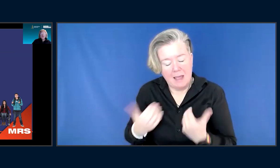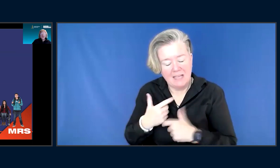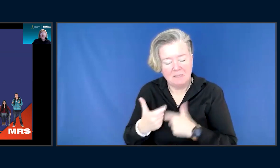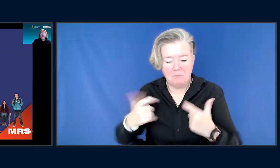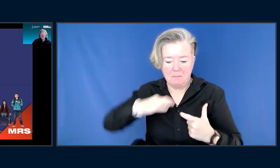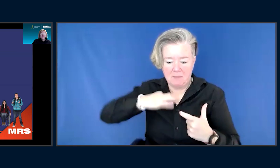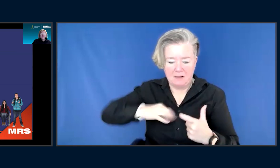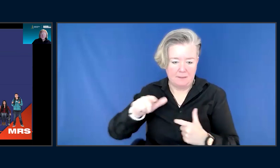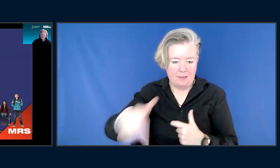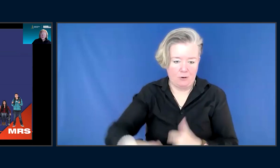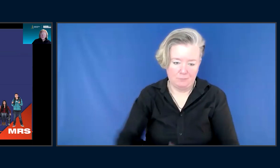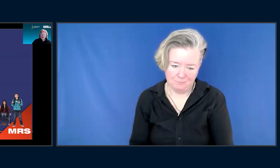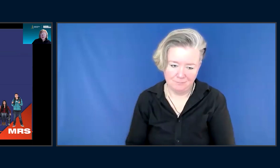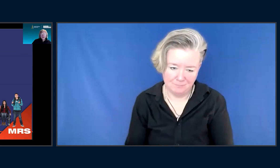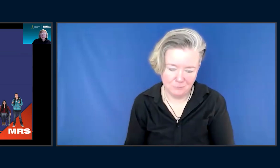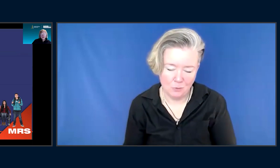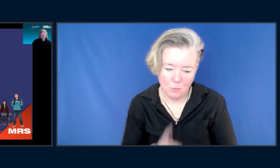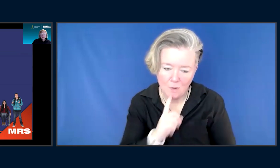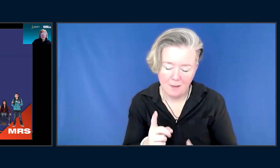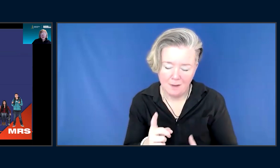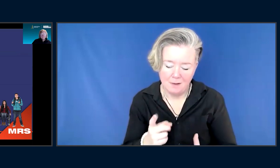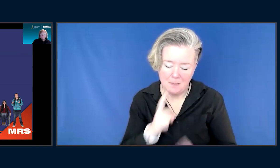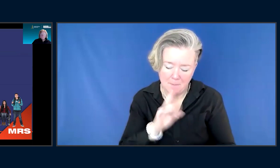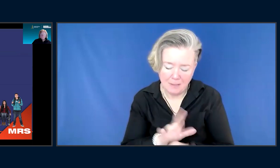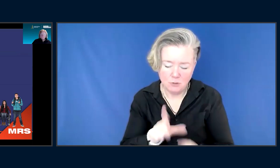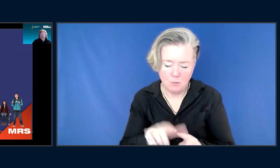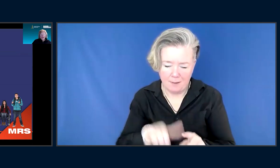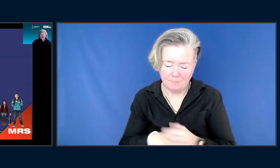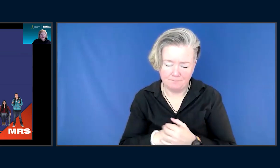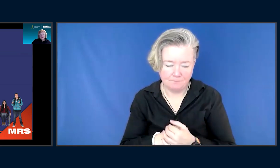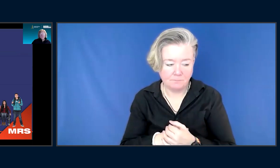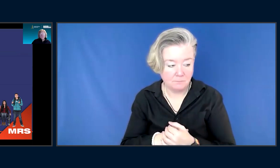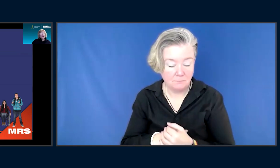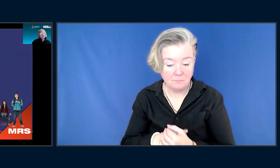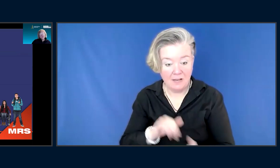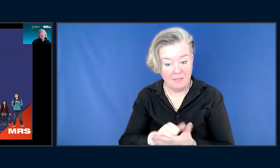really has a huge benefit later on. And so, we're very much committed to that.